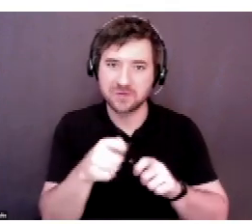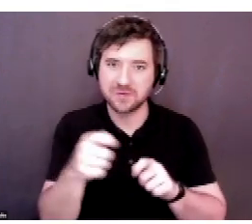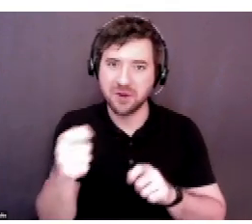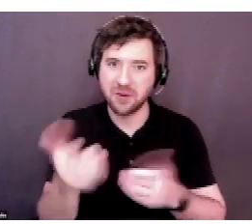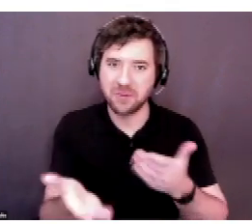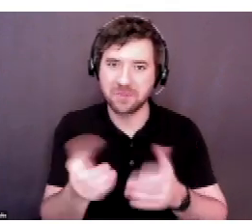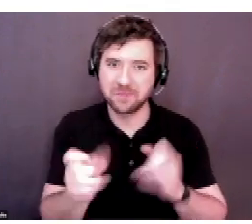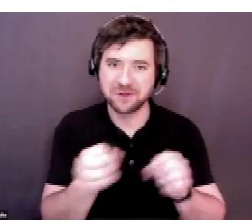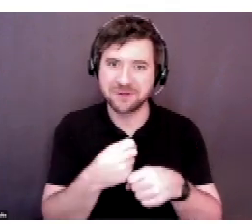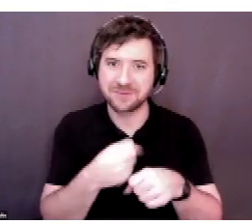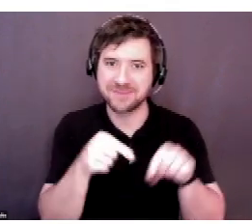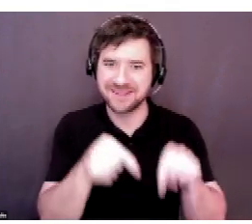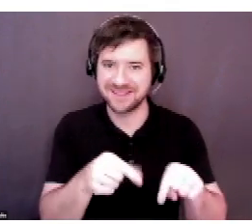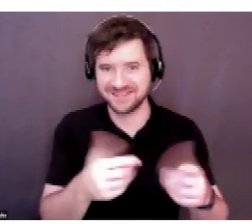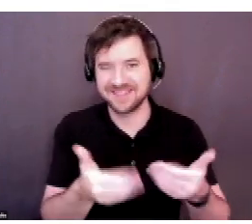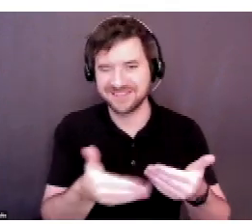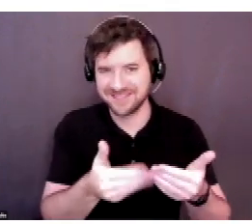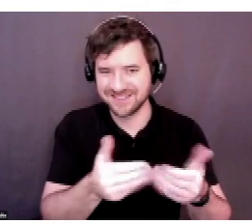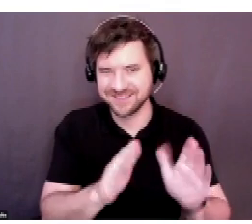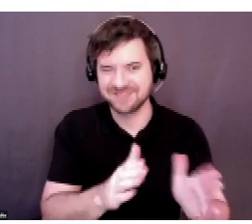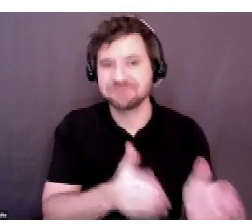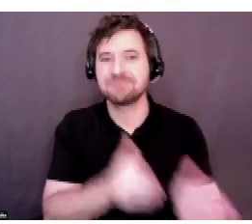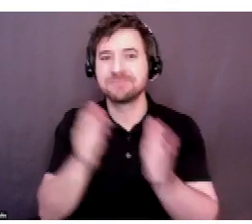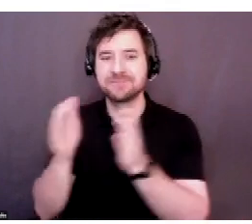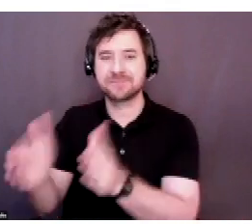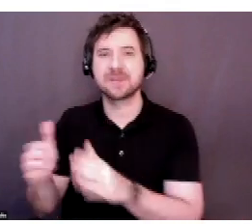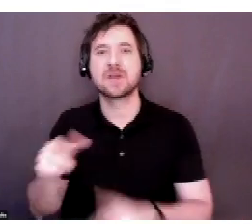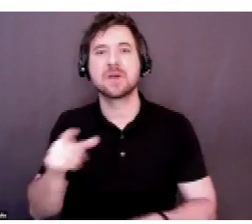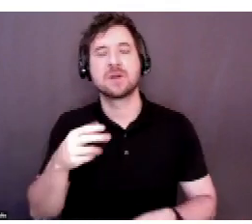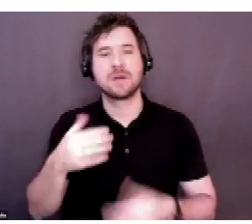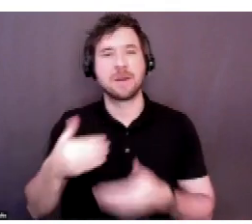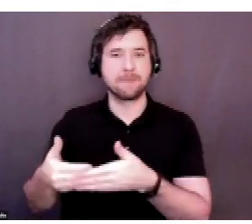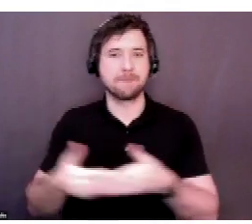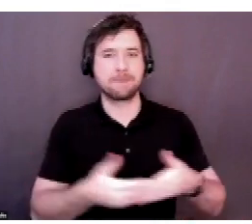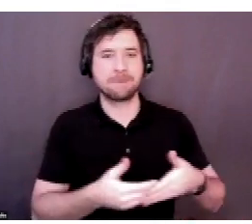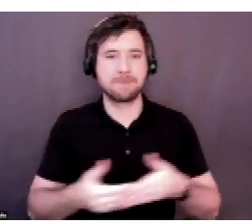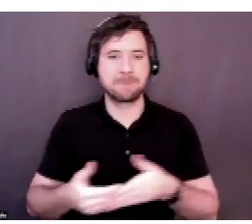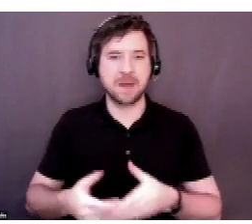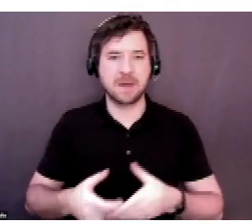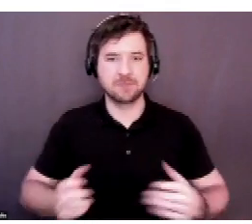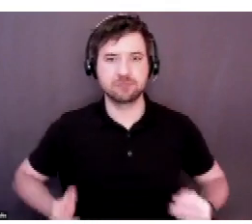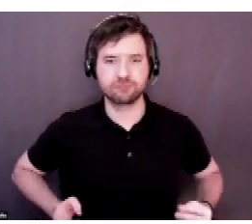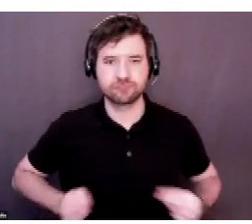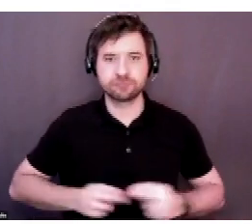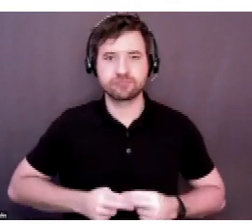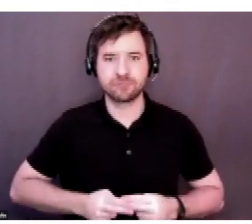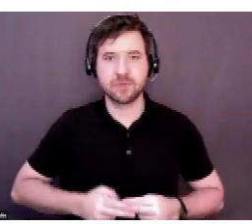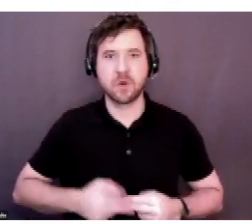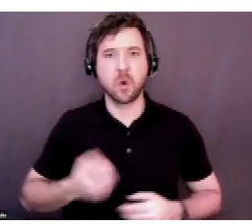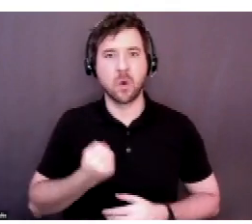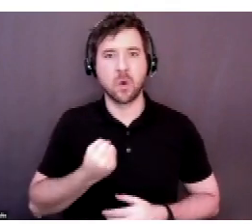blanket and then this is a baby carrier. But it's specifically to hold your baby on your lap.